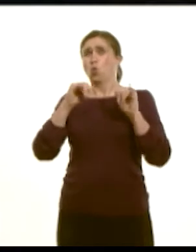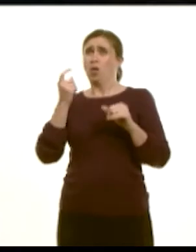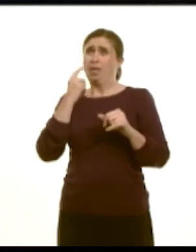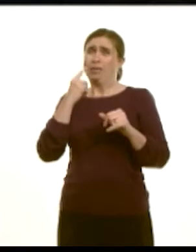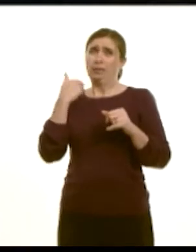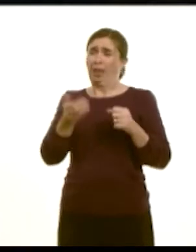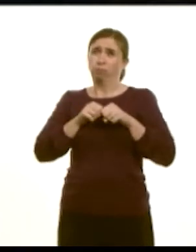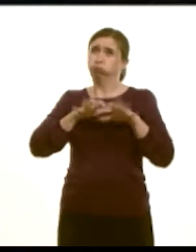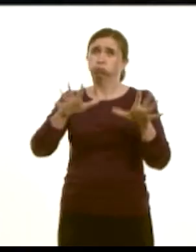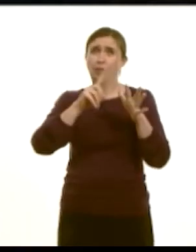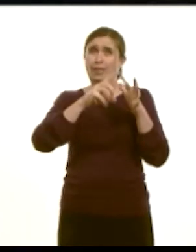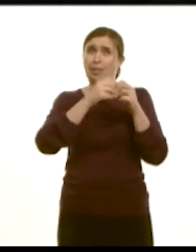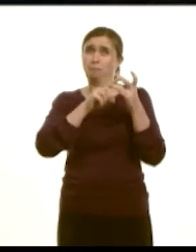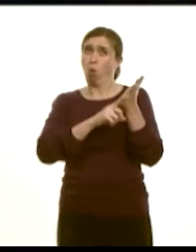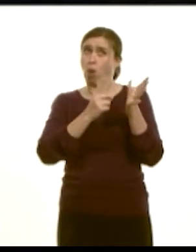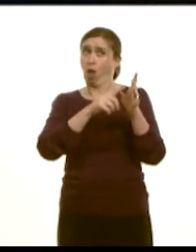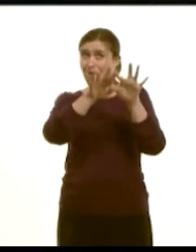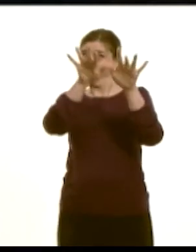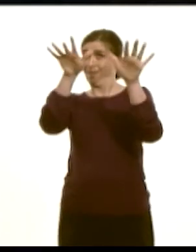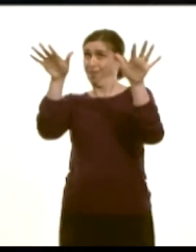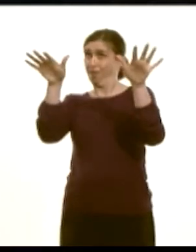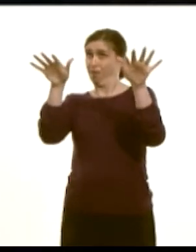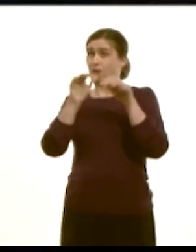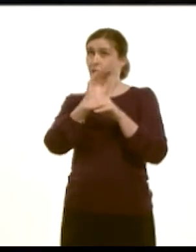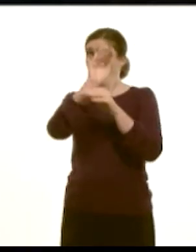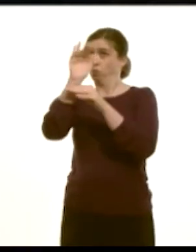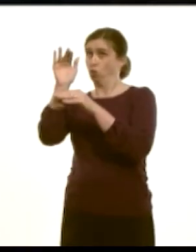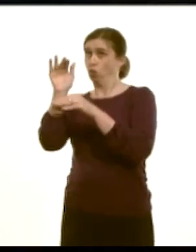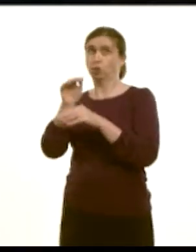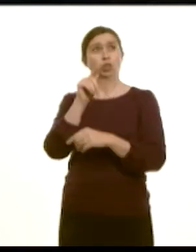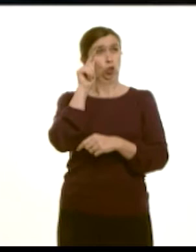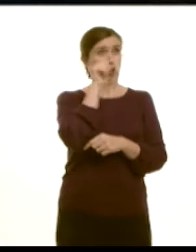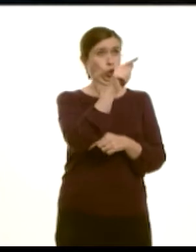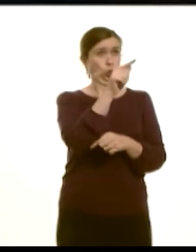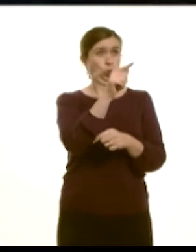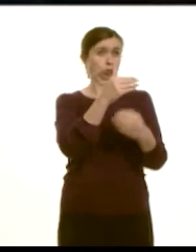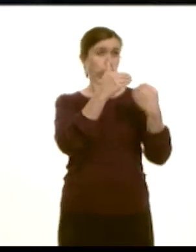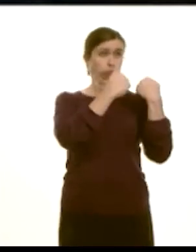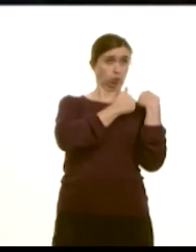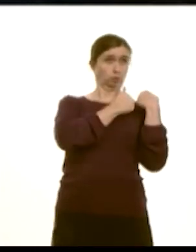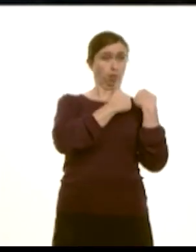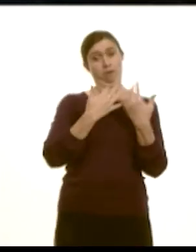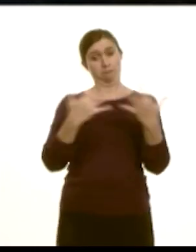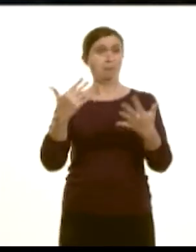As the First Minister, you are charged with the ultimate responsibility for our public safety here in Wales.